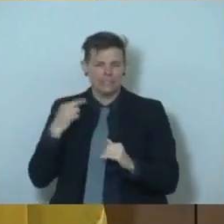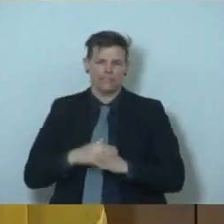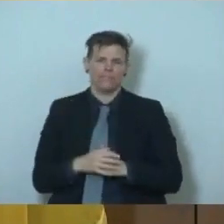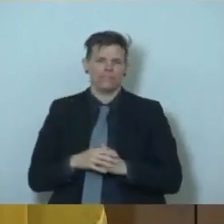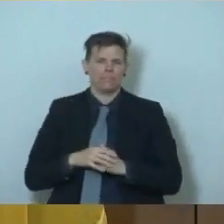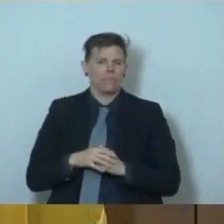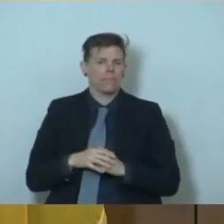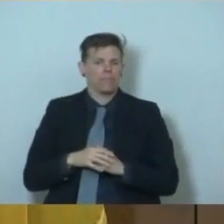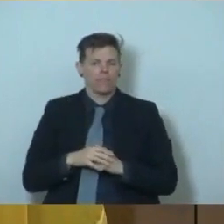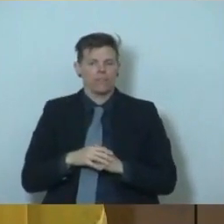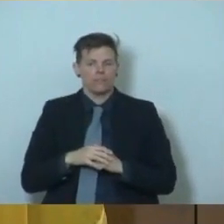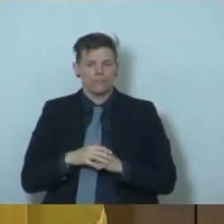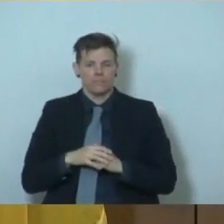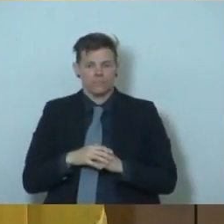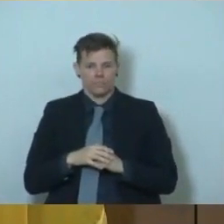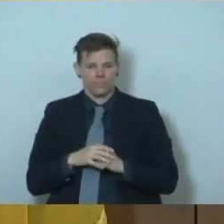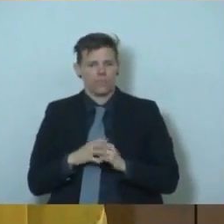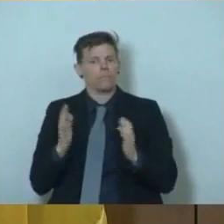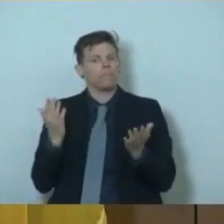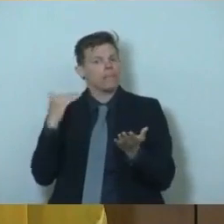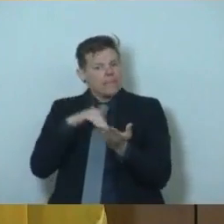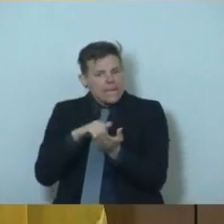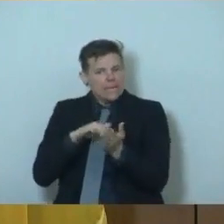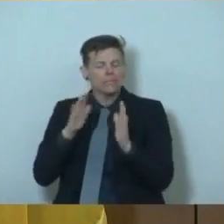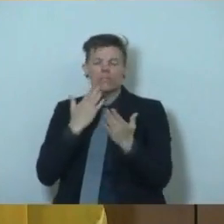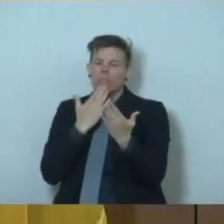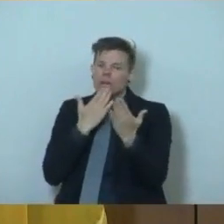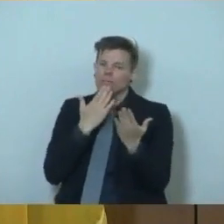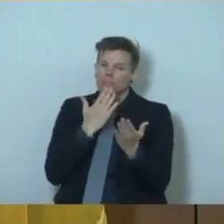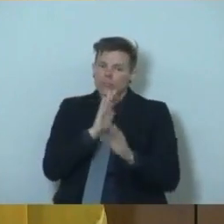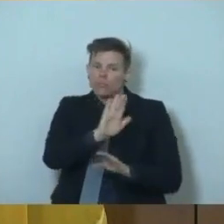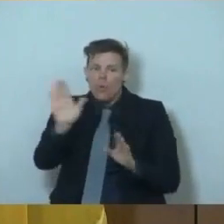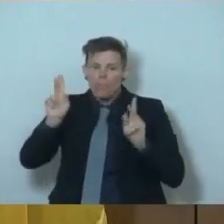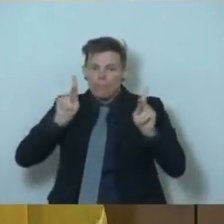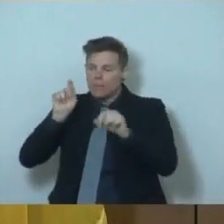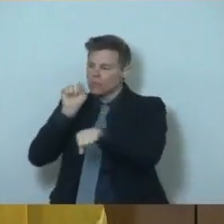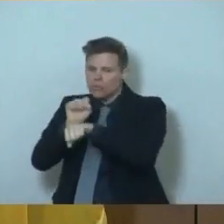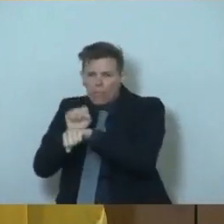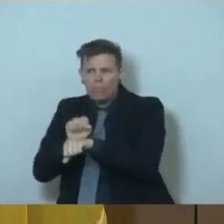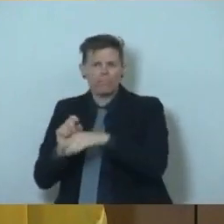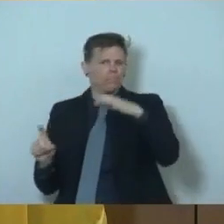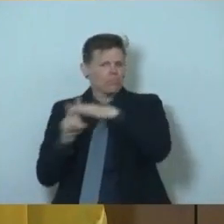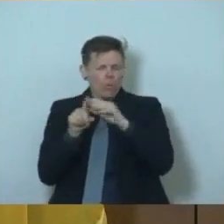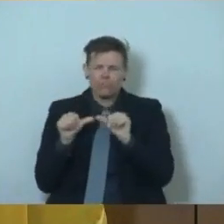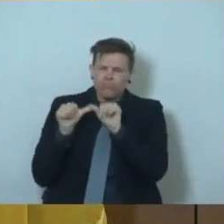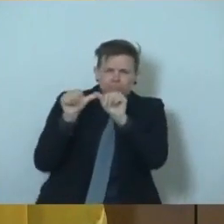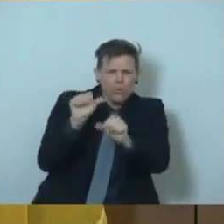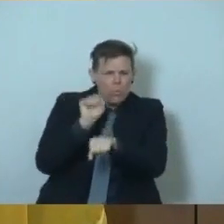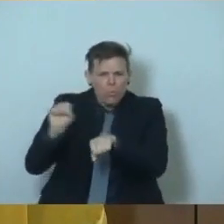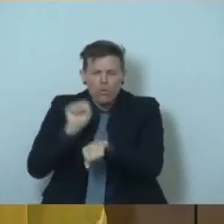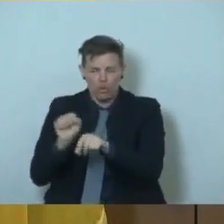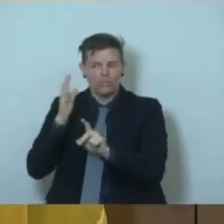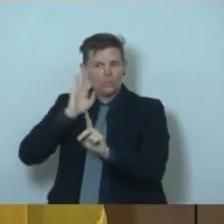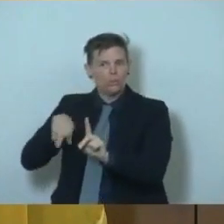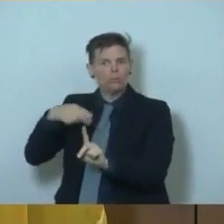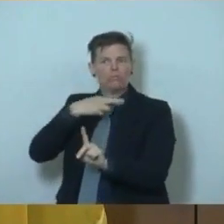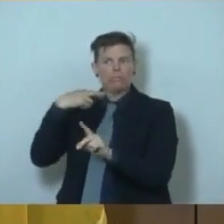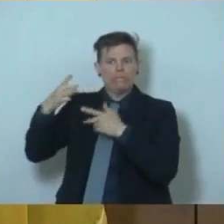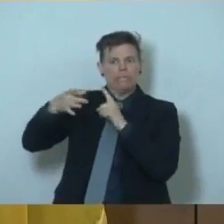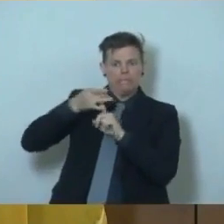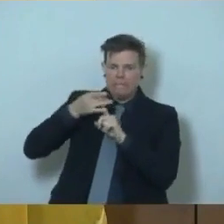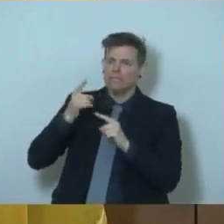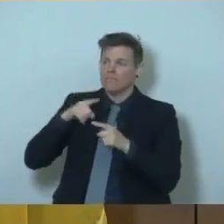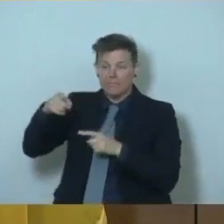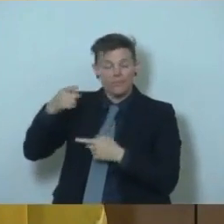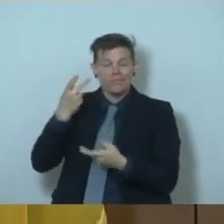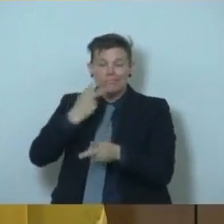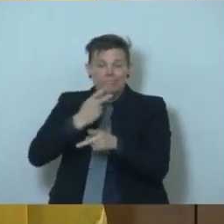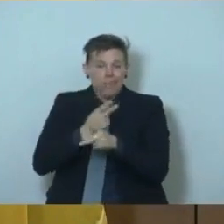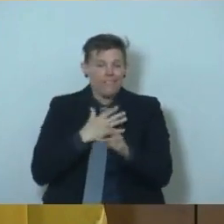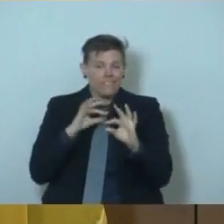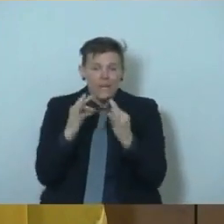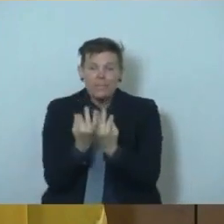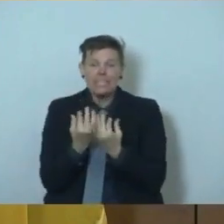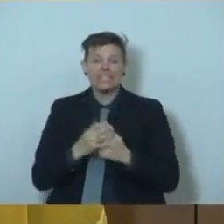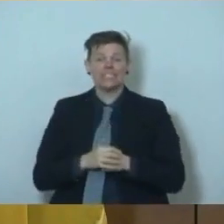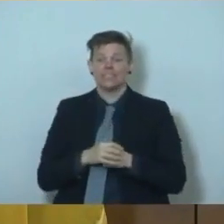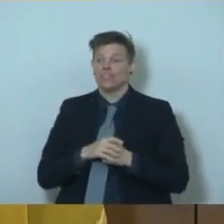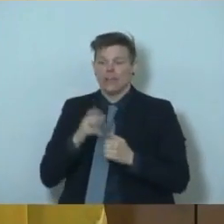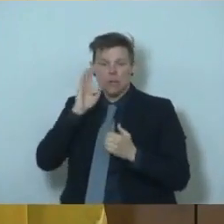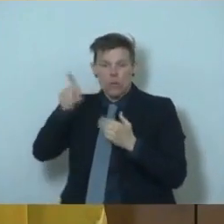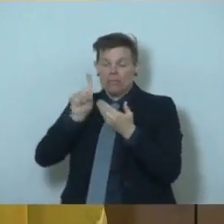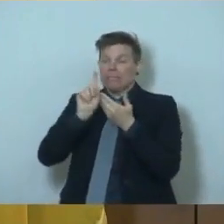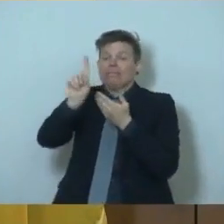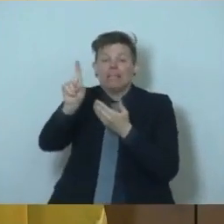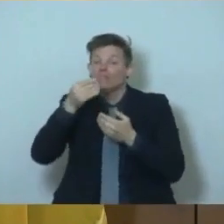HOW DO THEY GET THAT RISK INWELL, THOSE WORKERS WHO WE THANK EVERY SINGLE DAY FOR SHOWING UP TO WORK AND FOR CARRYING FOR OUR LOVED ONES AND HAVE TO GO TO THE GROCERY STORE